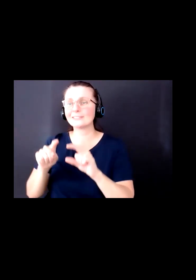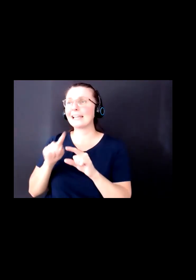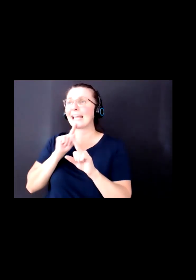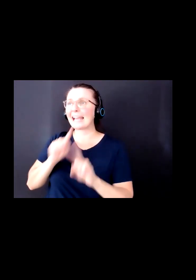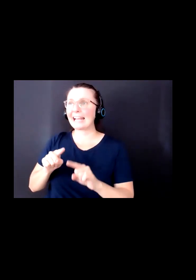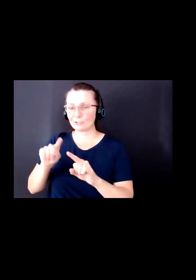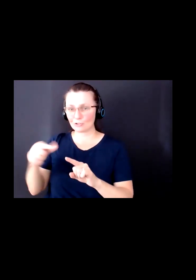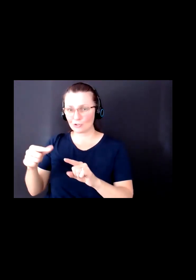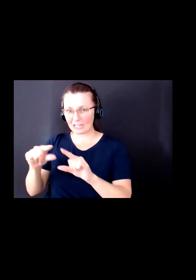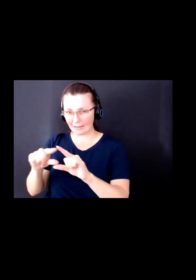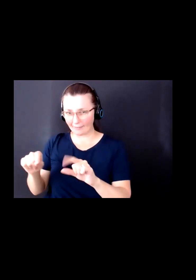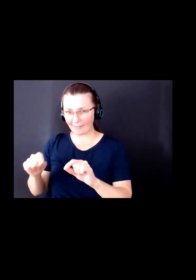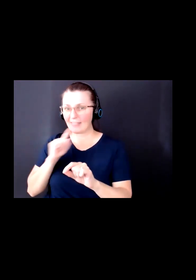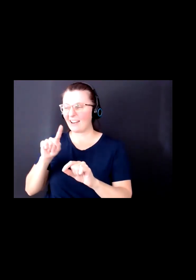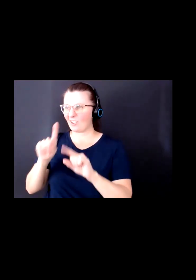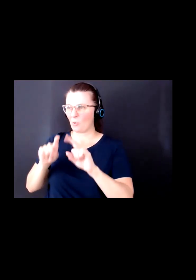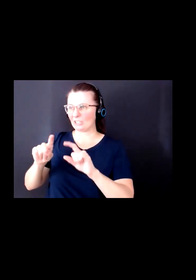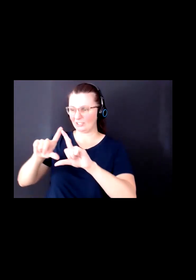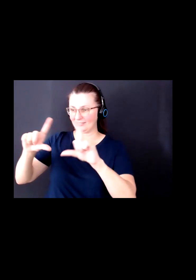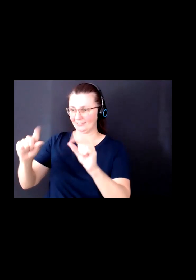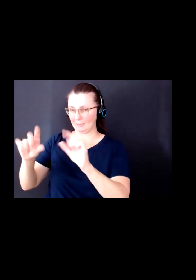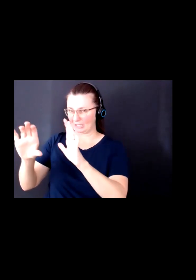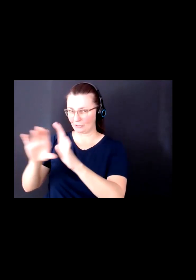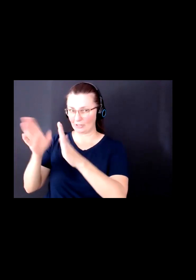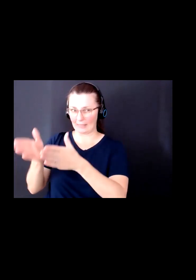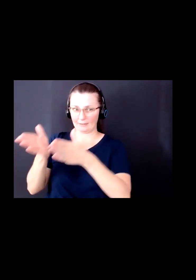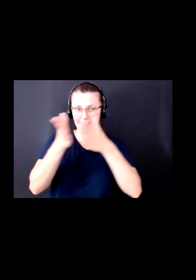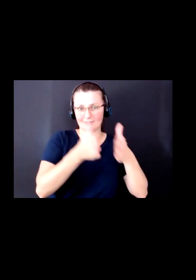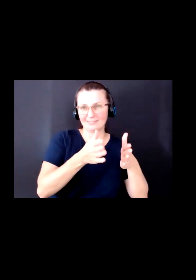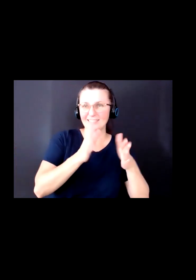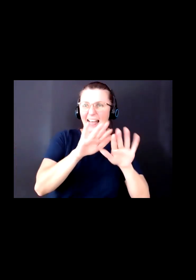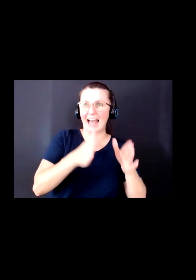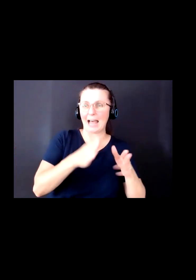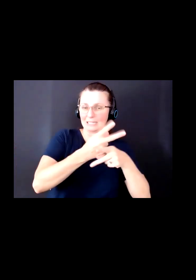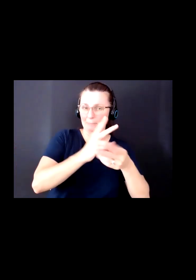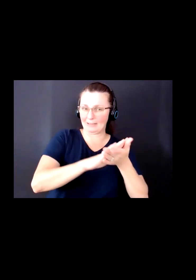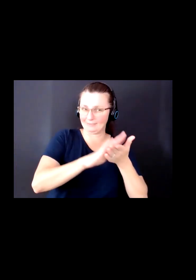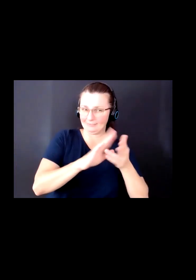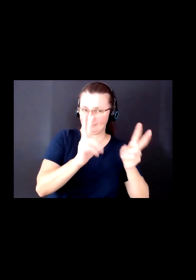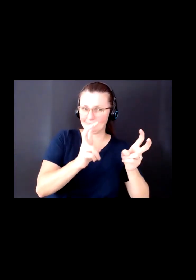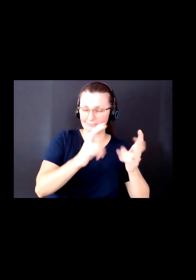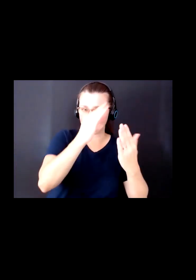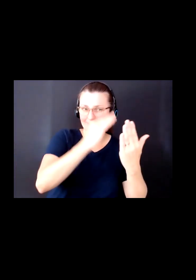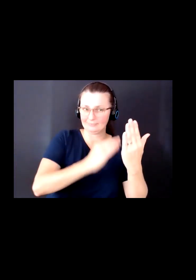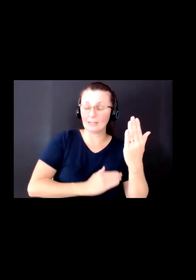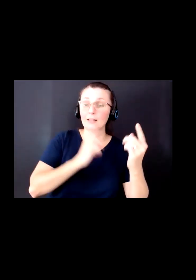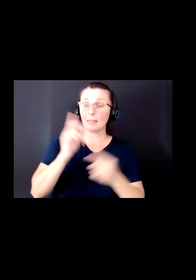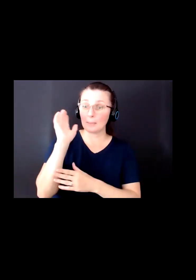orange. Just to mention a few of our housekeeping items, during the presentation, you aren't going to be able to interact with us